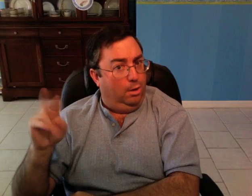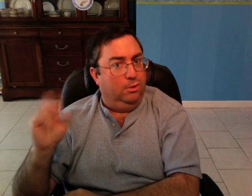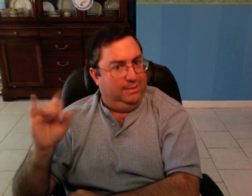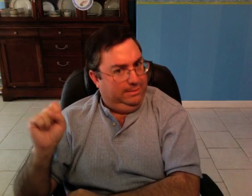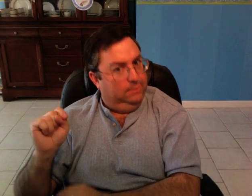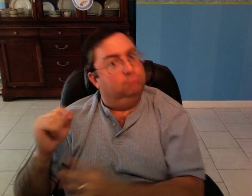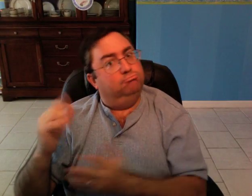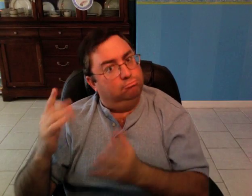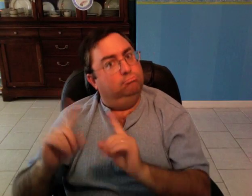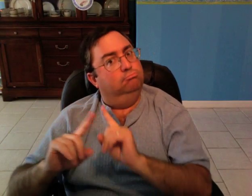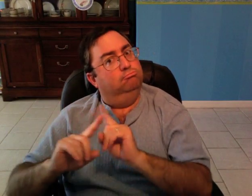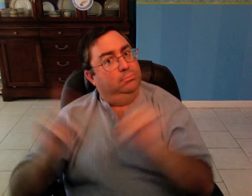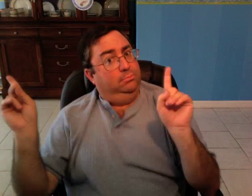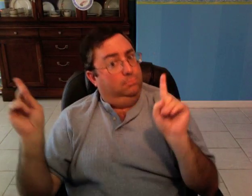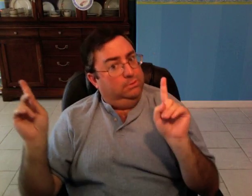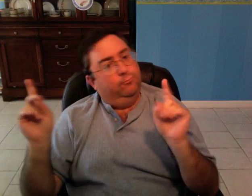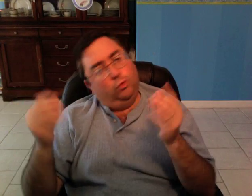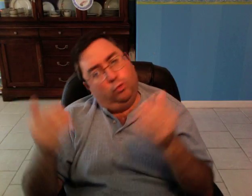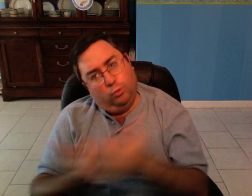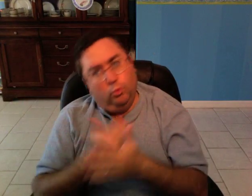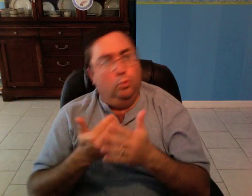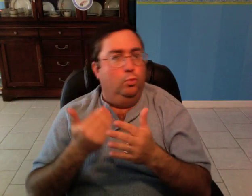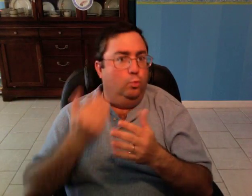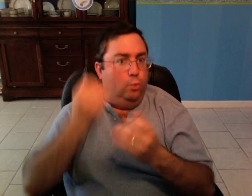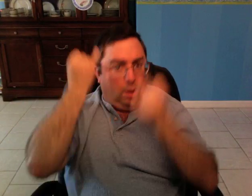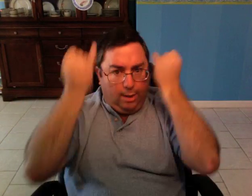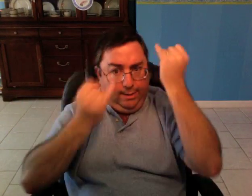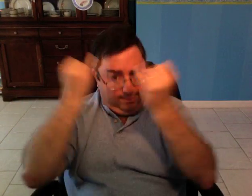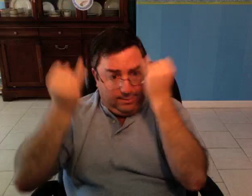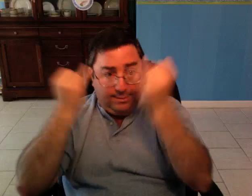The postmodernists are different, with new ideas.